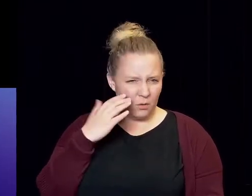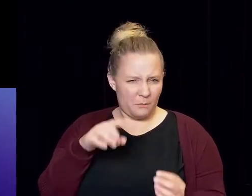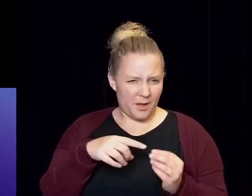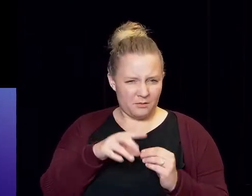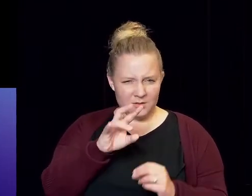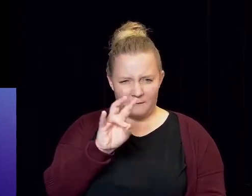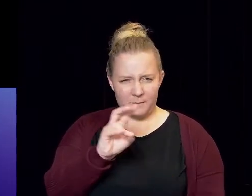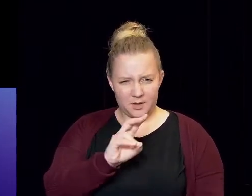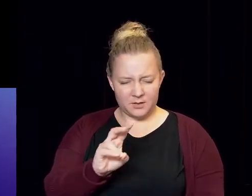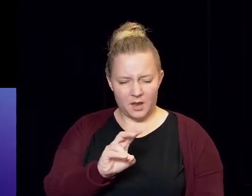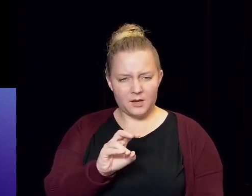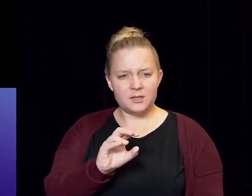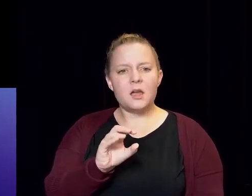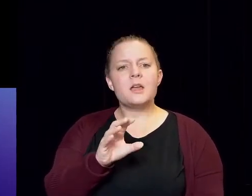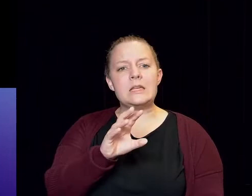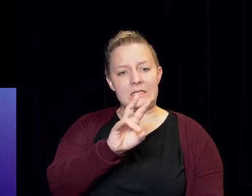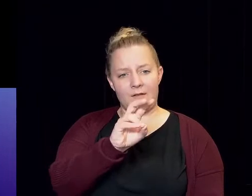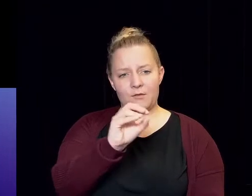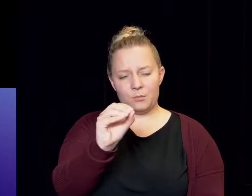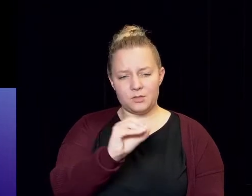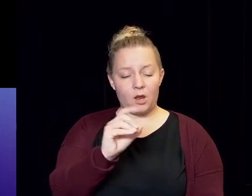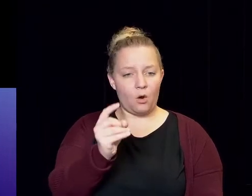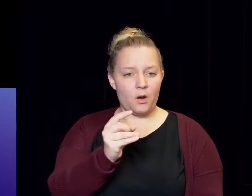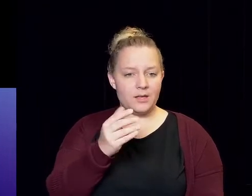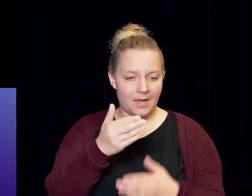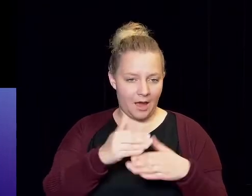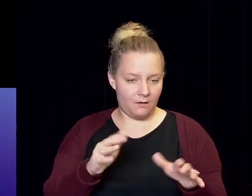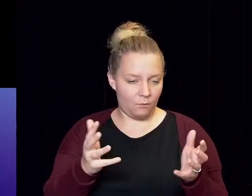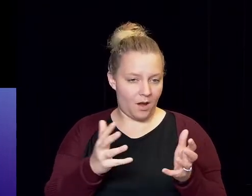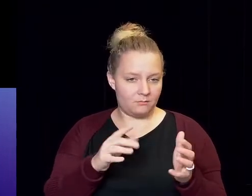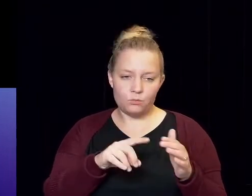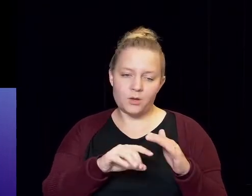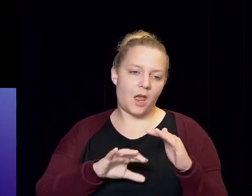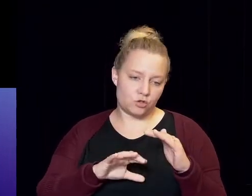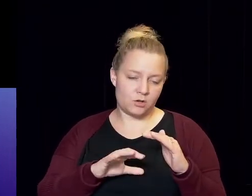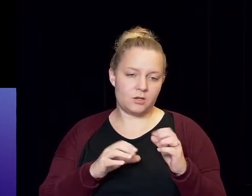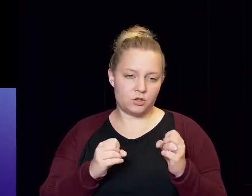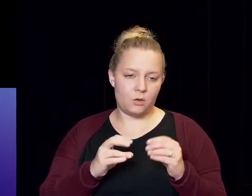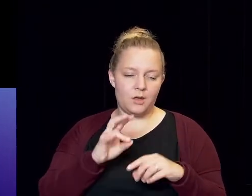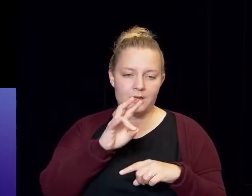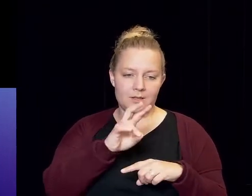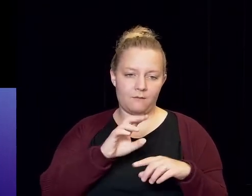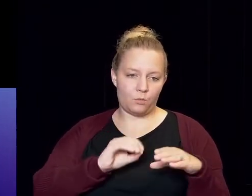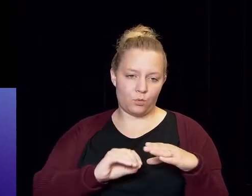What are percents always out of? Hopefully you remember that's 100. So, it'd be 7/100